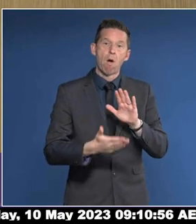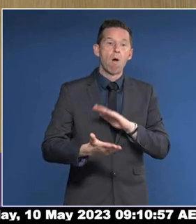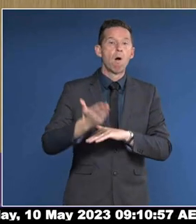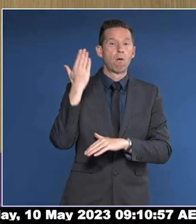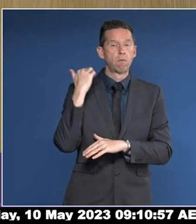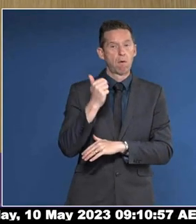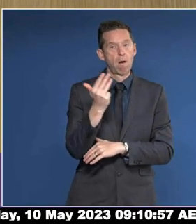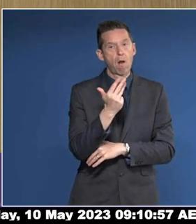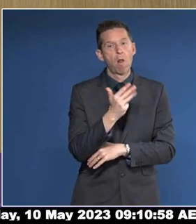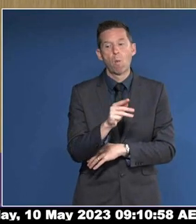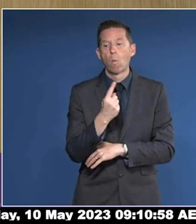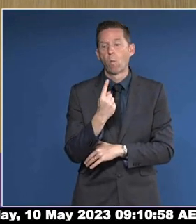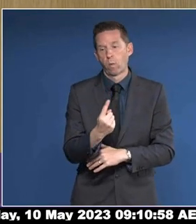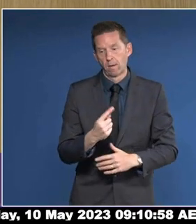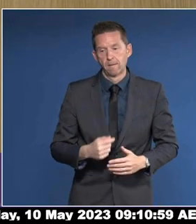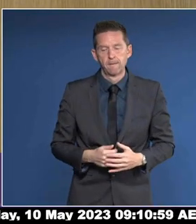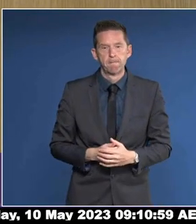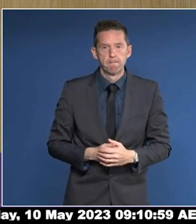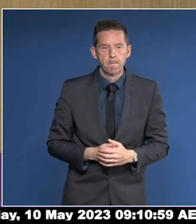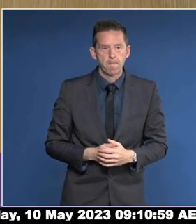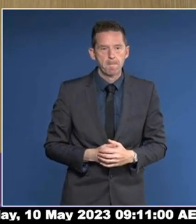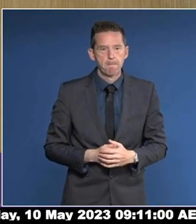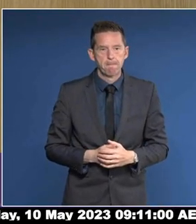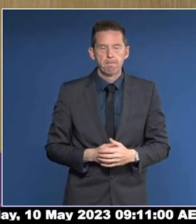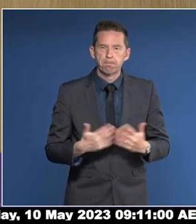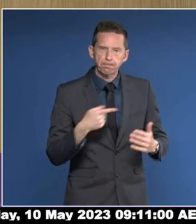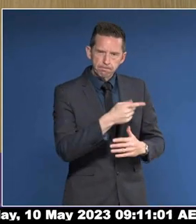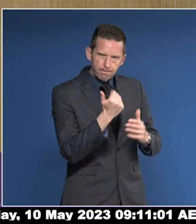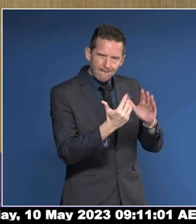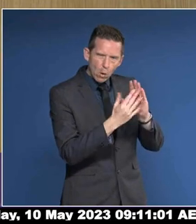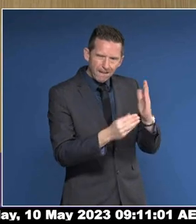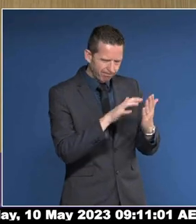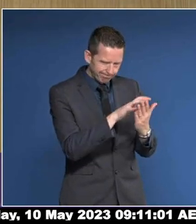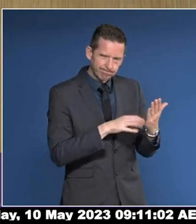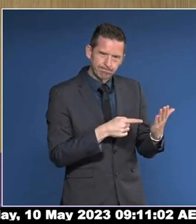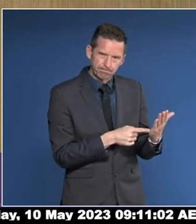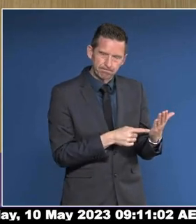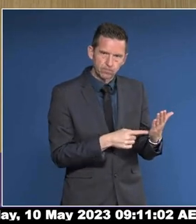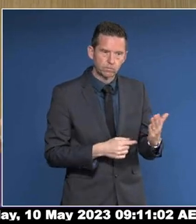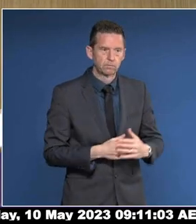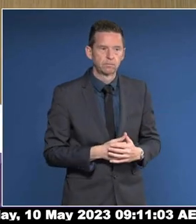So, if you've got a copy of your statement there, I want to start with some of the